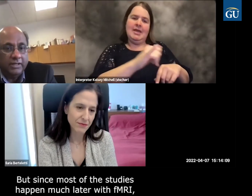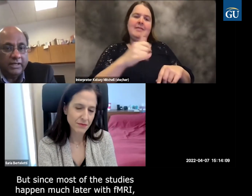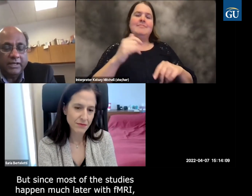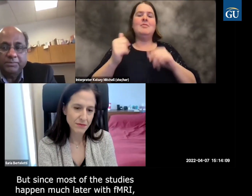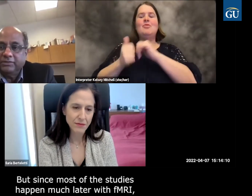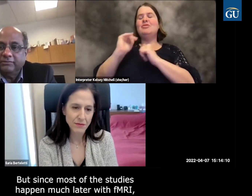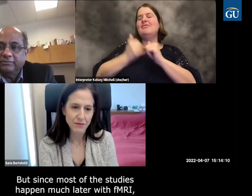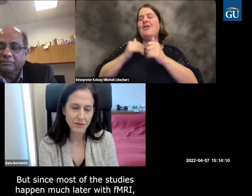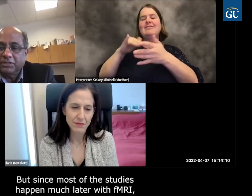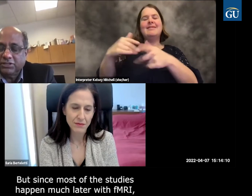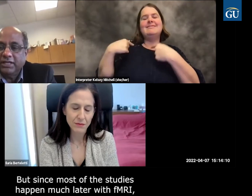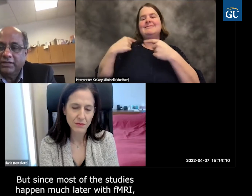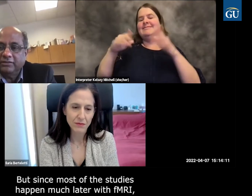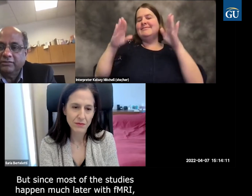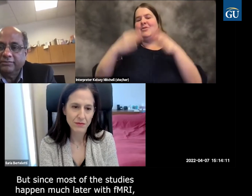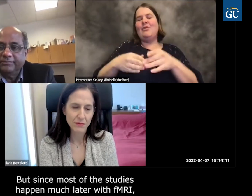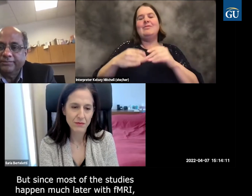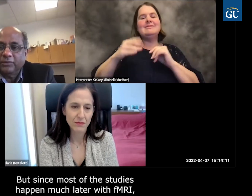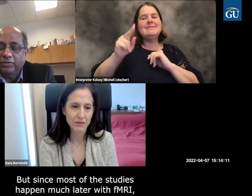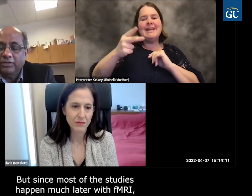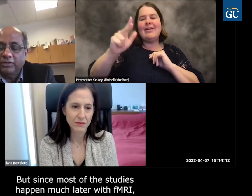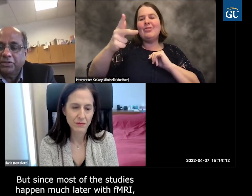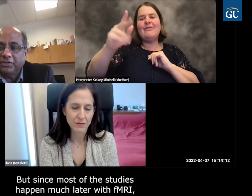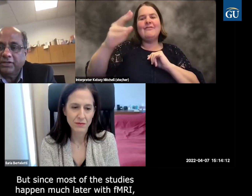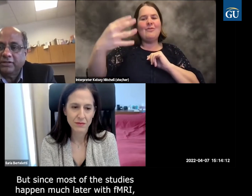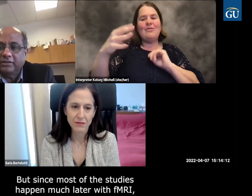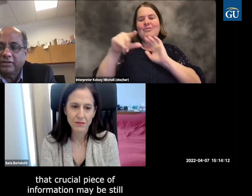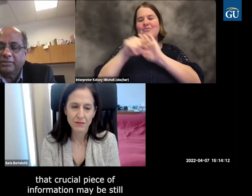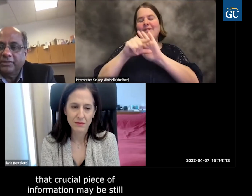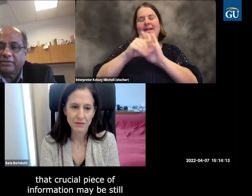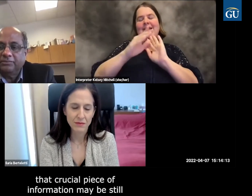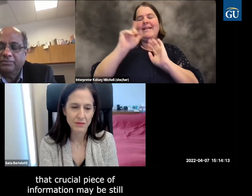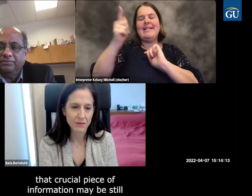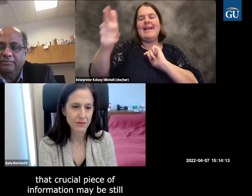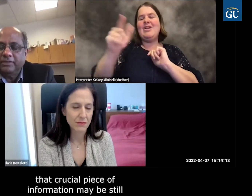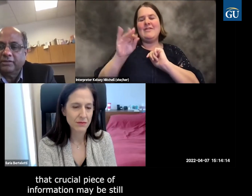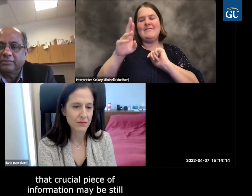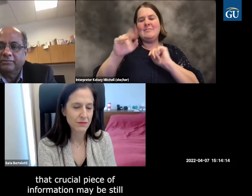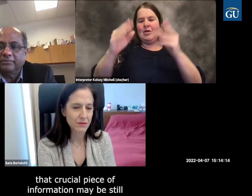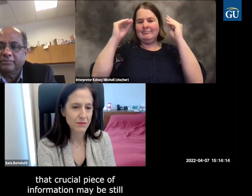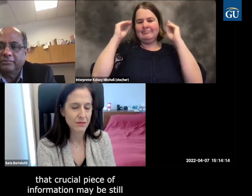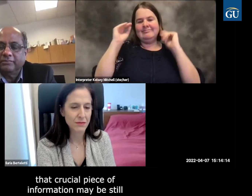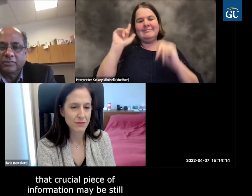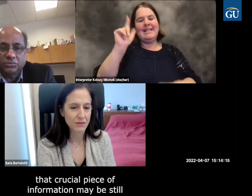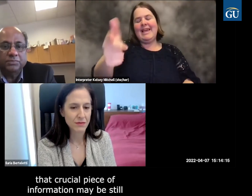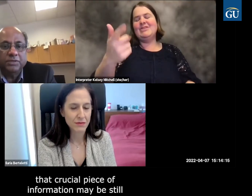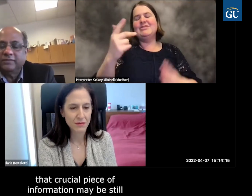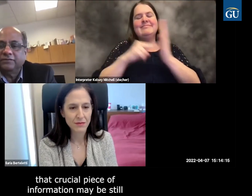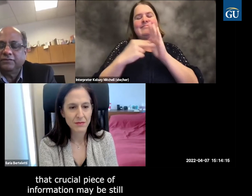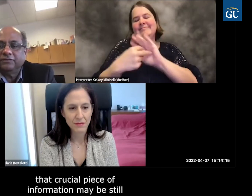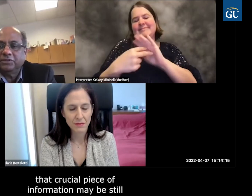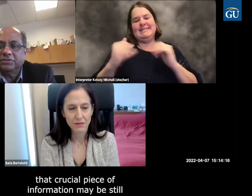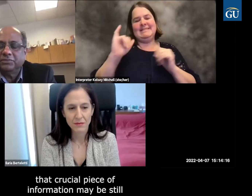happen much later with fmri um that